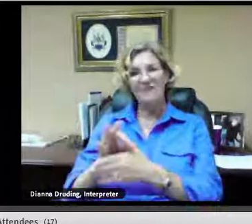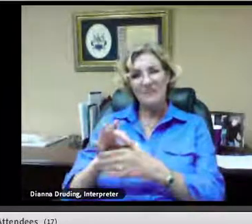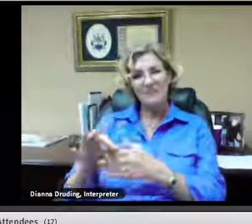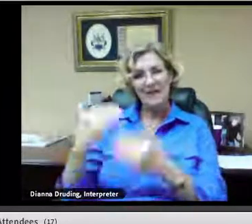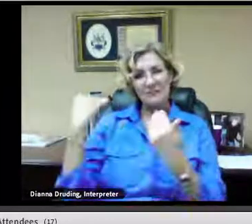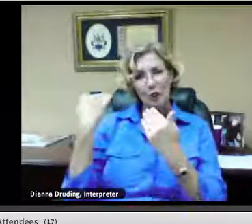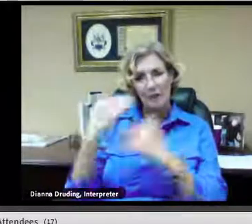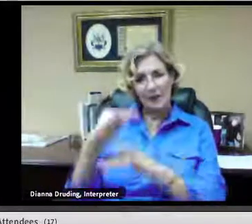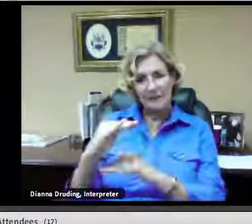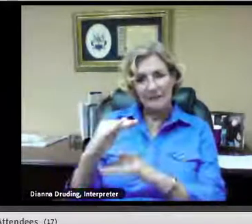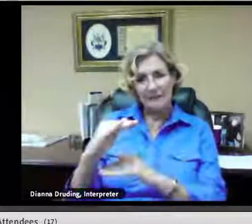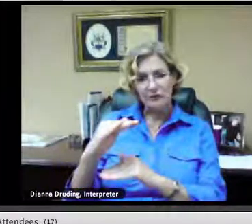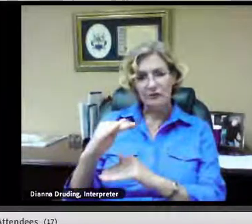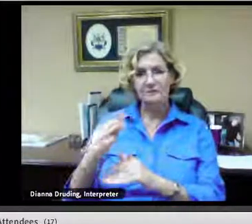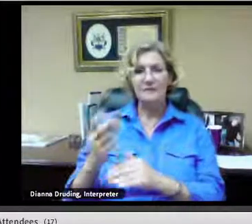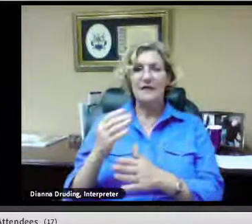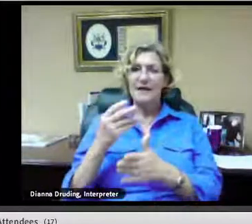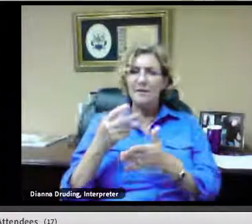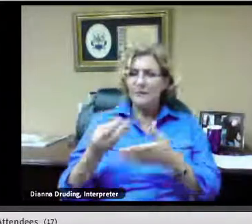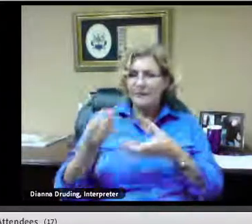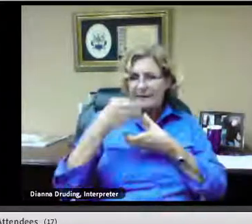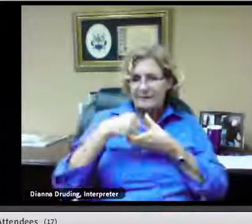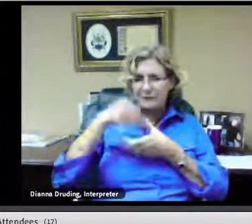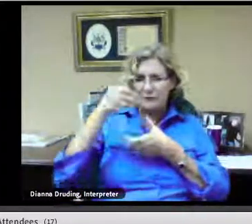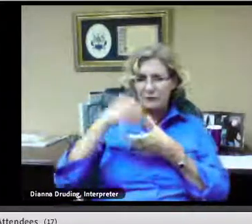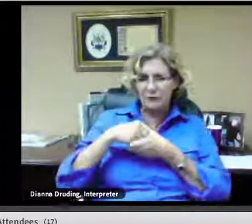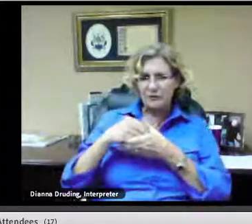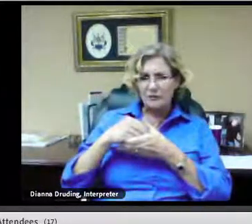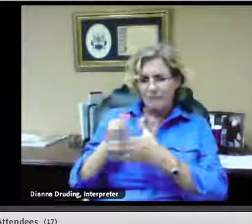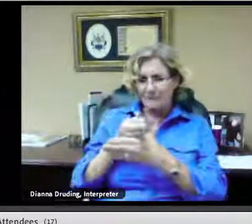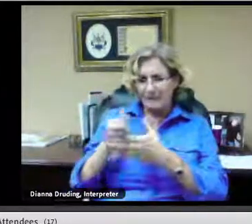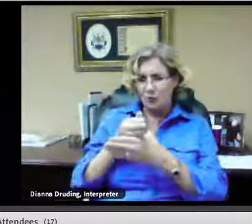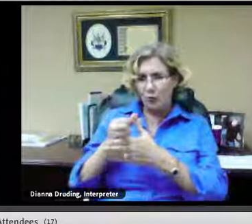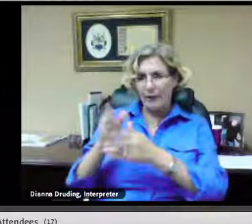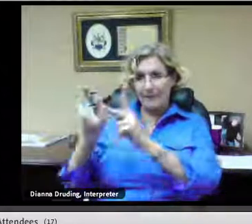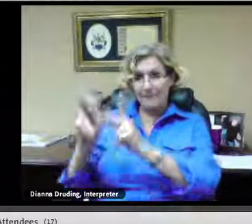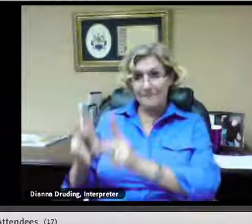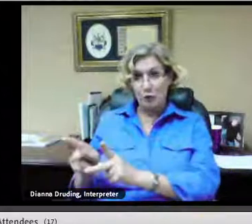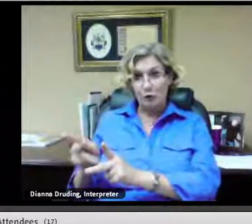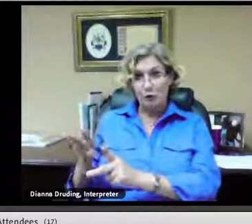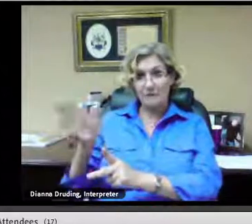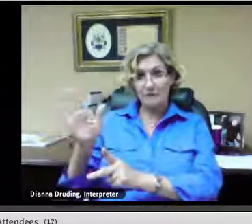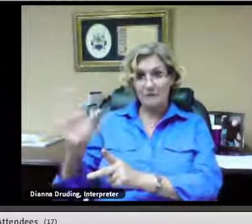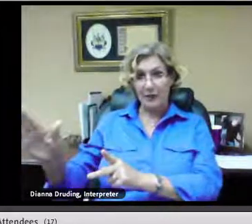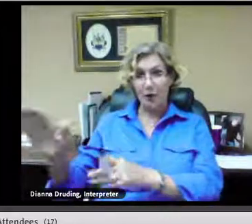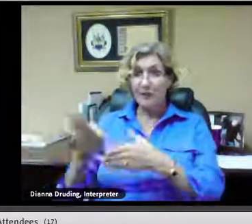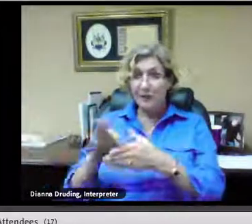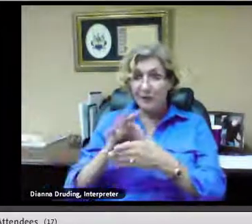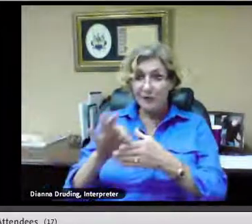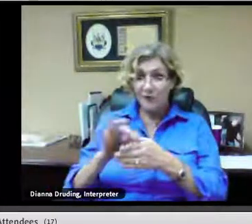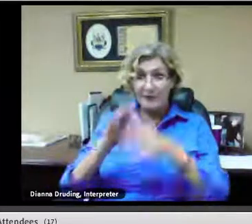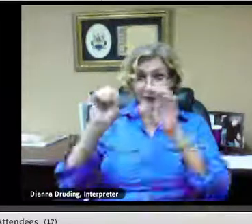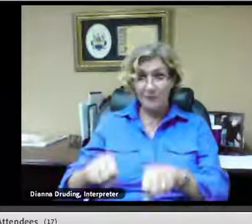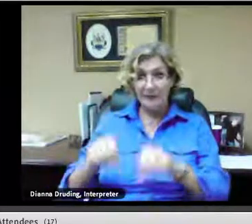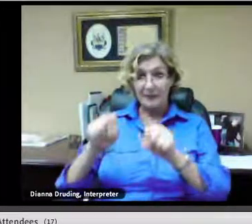his or her functional ability and the environment, including physical, communication, information